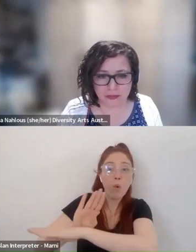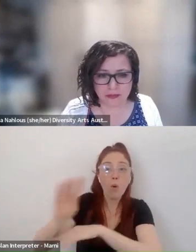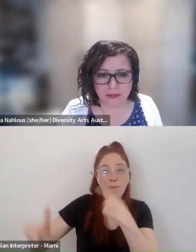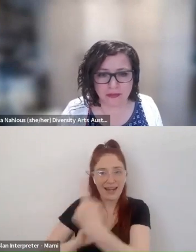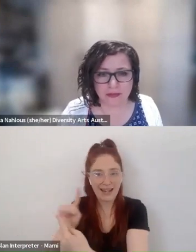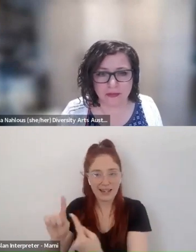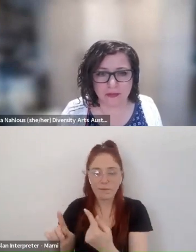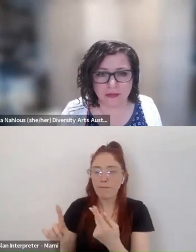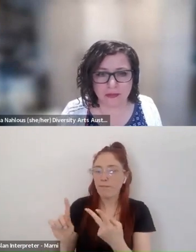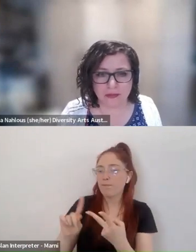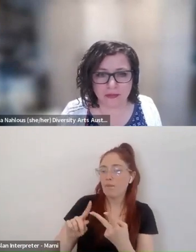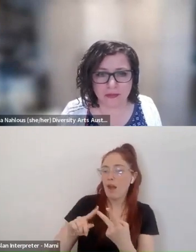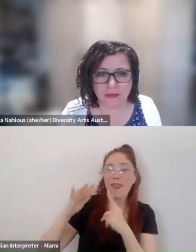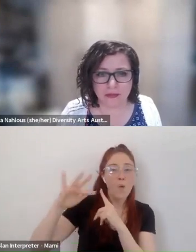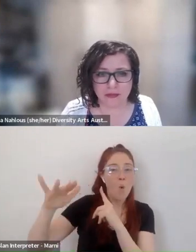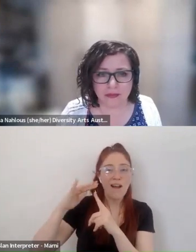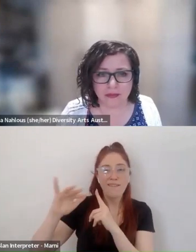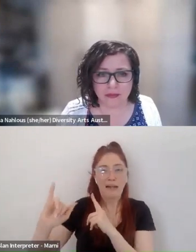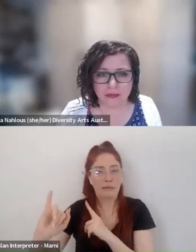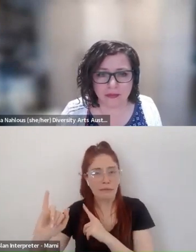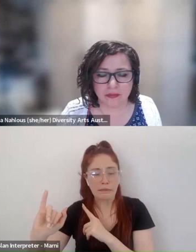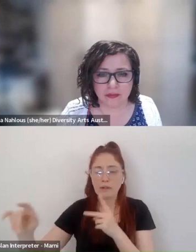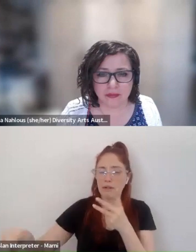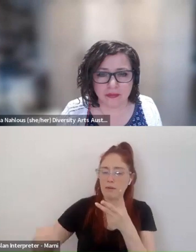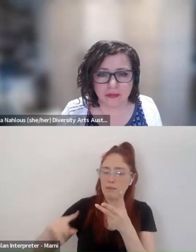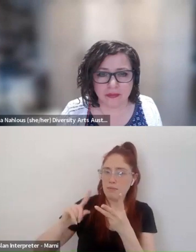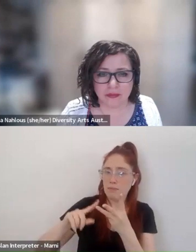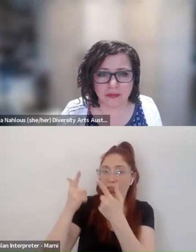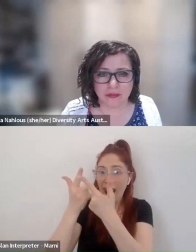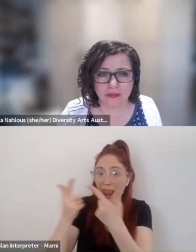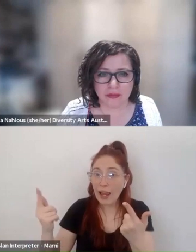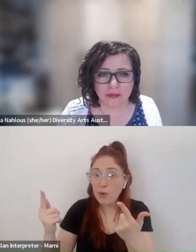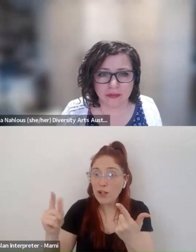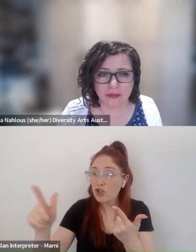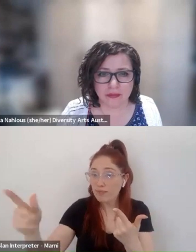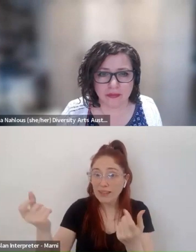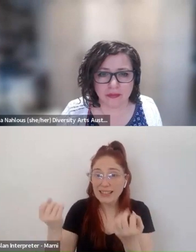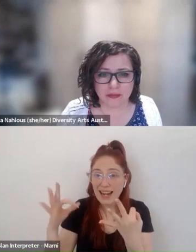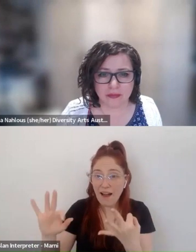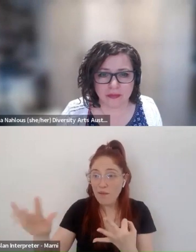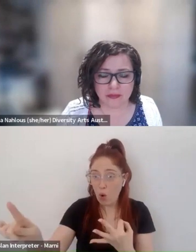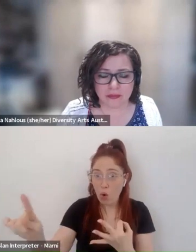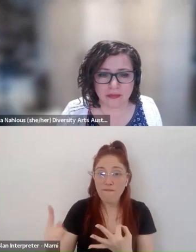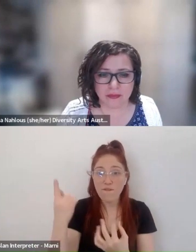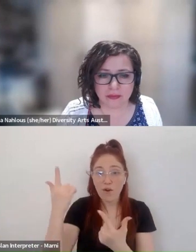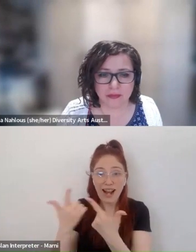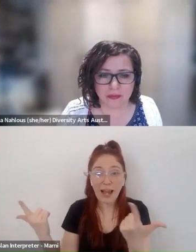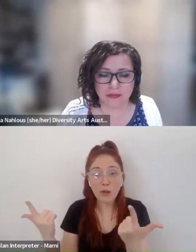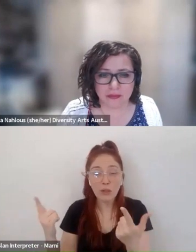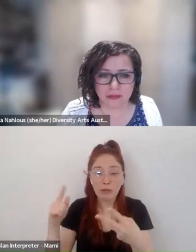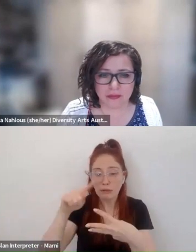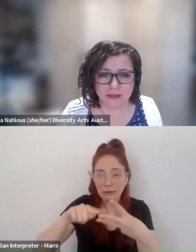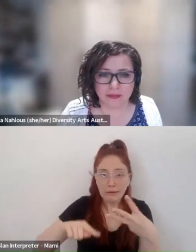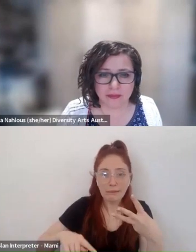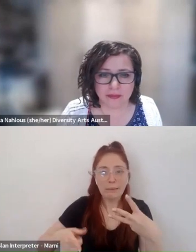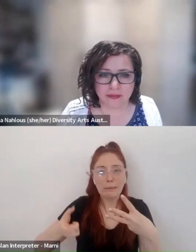all kinds of things that we were contending with and that they were contending with. So I think, you know, having remote